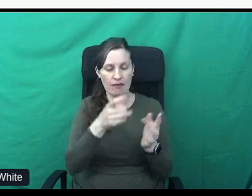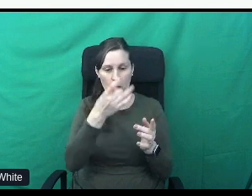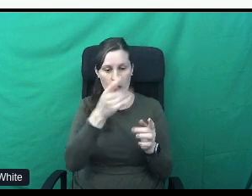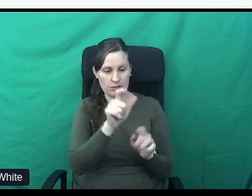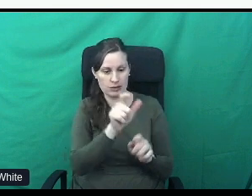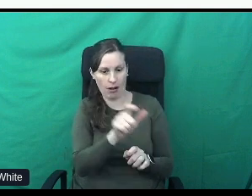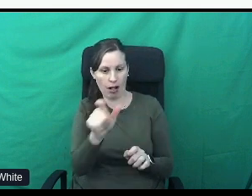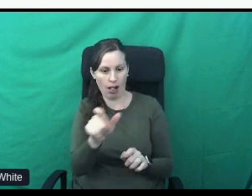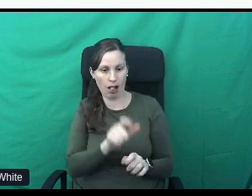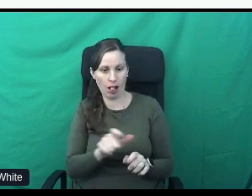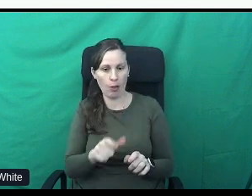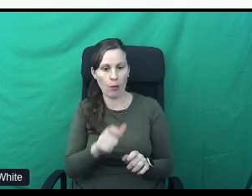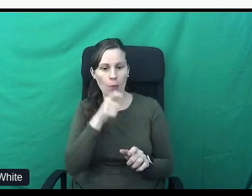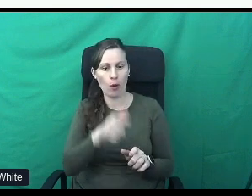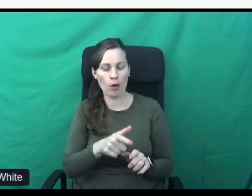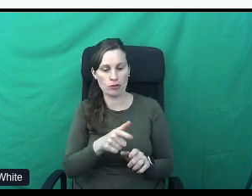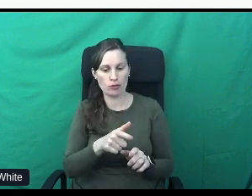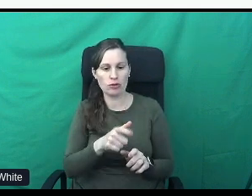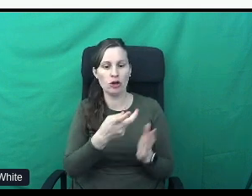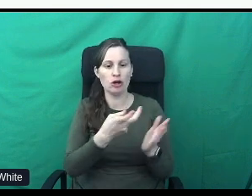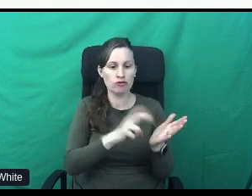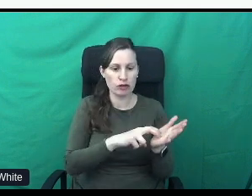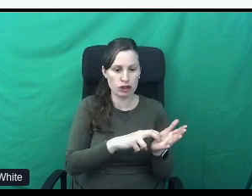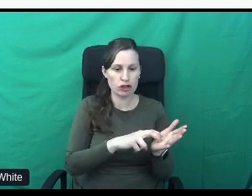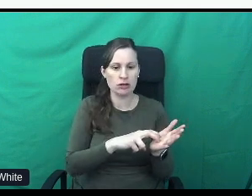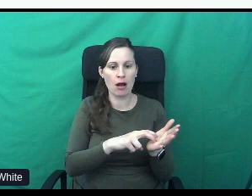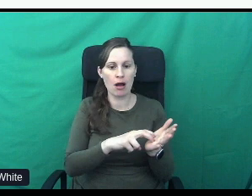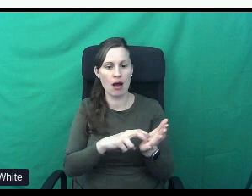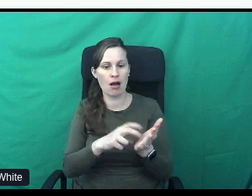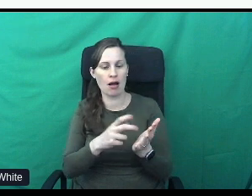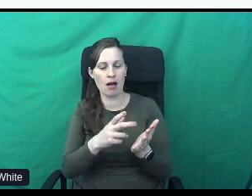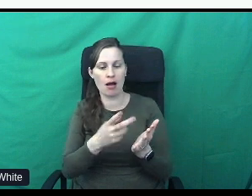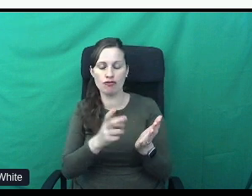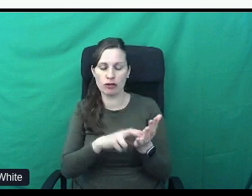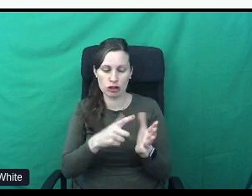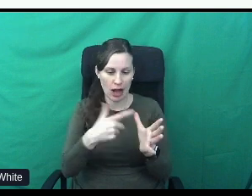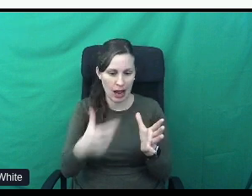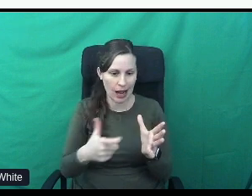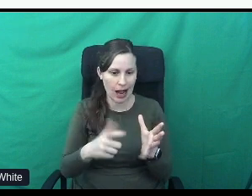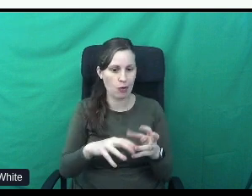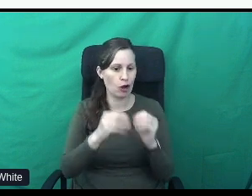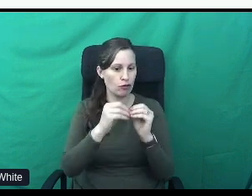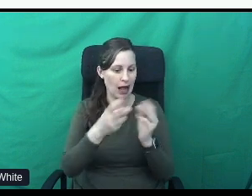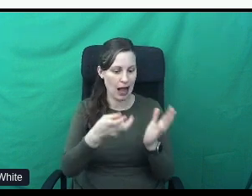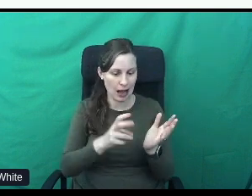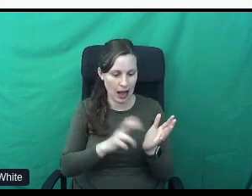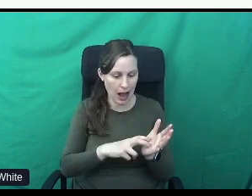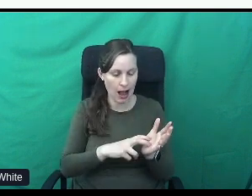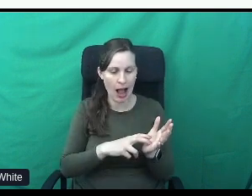So whether it be "register", "submit", "register account", "create accounts" - just keep it brief